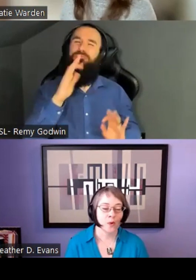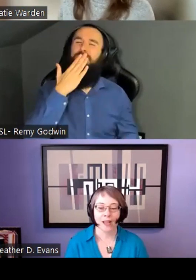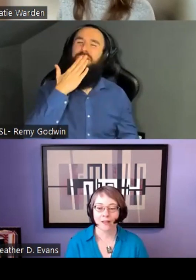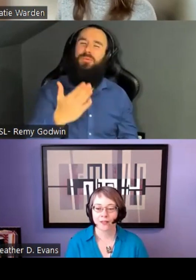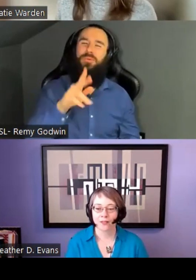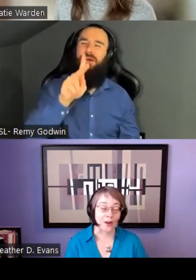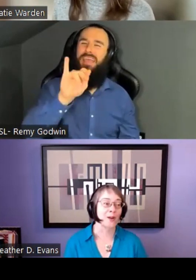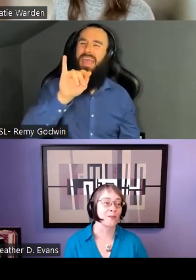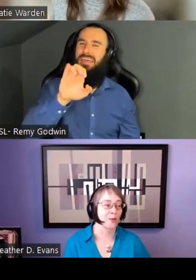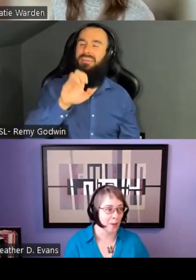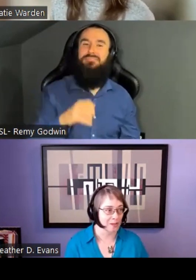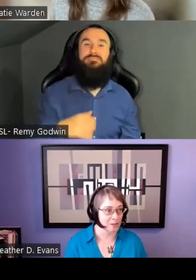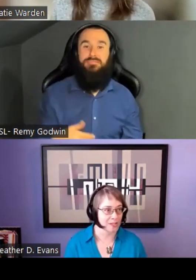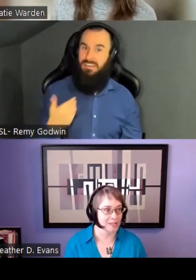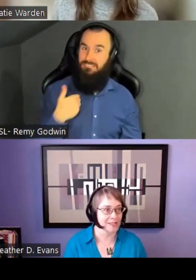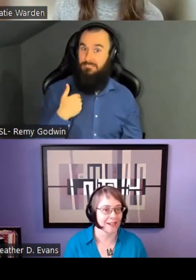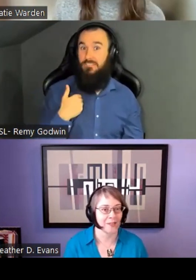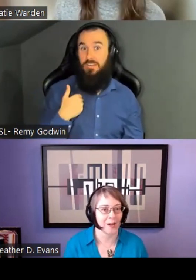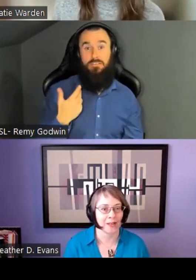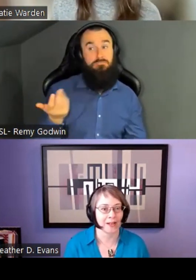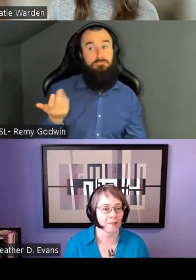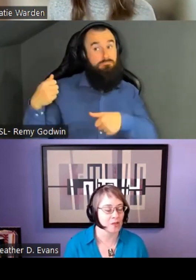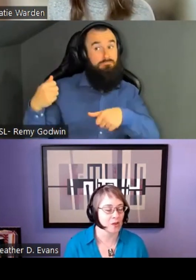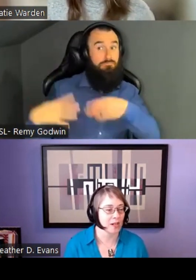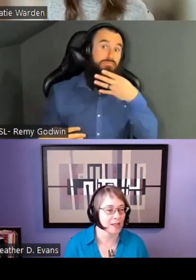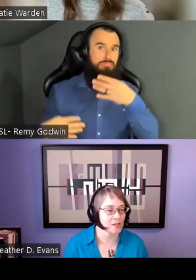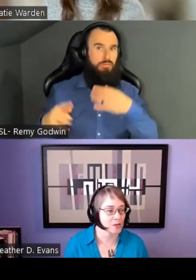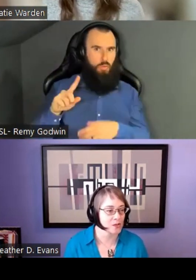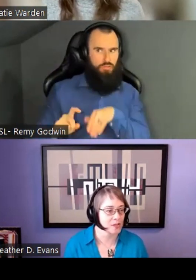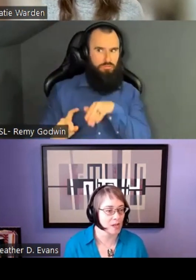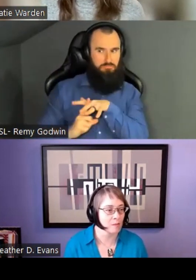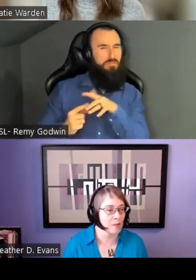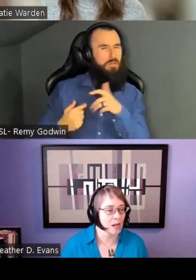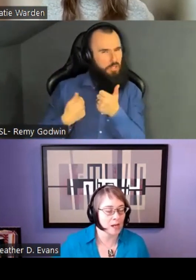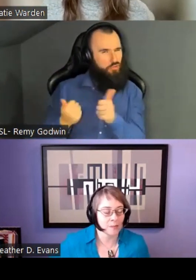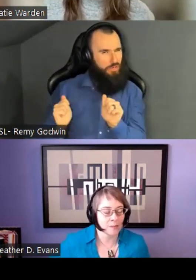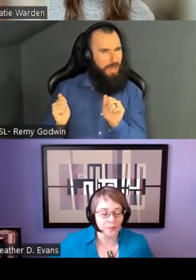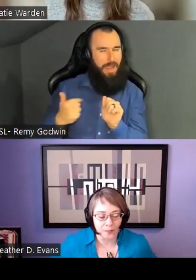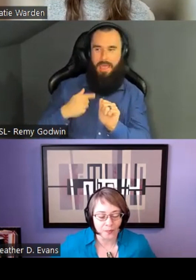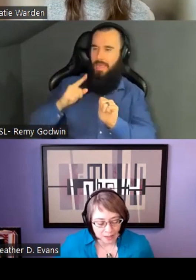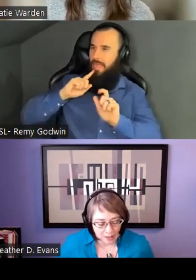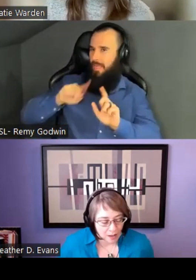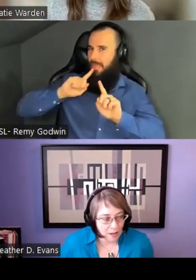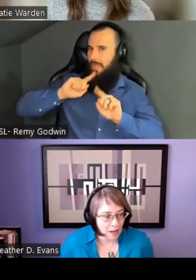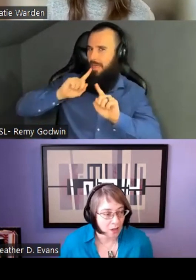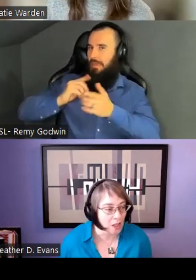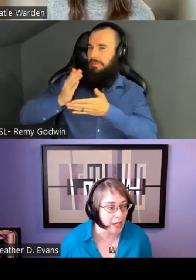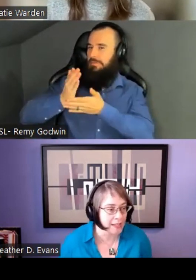We have a fair number of questions that have come in. I've been trying to answer some online,